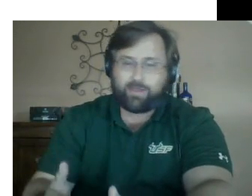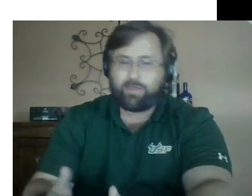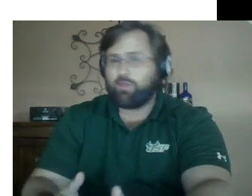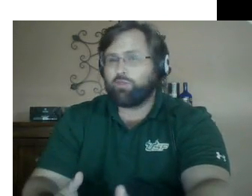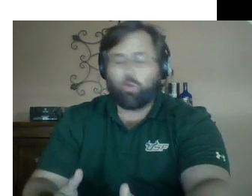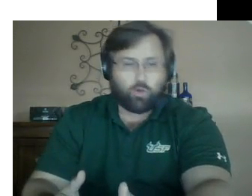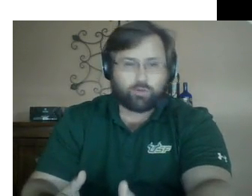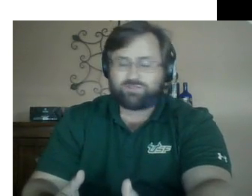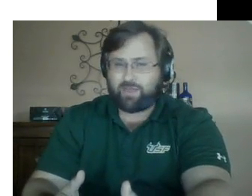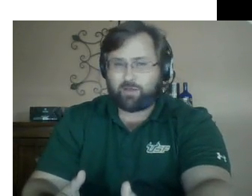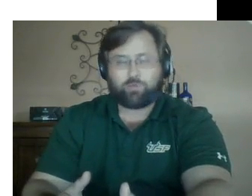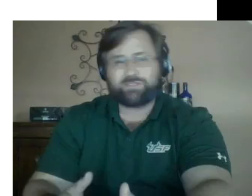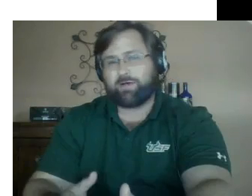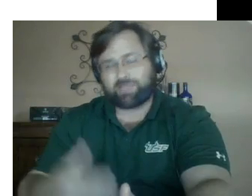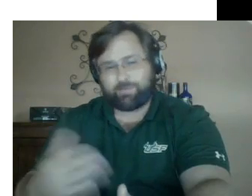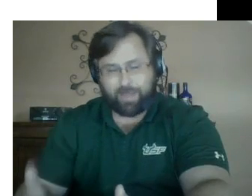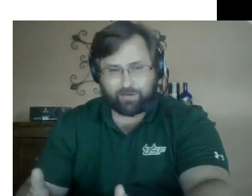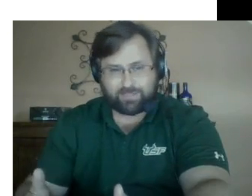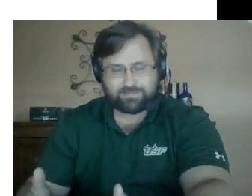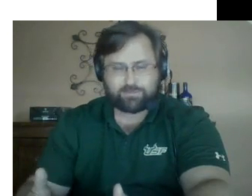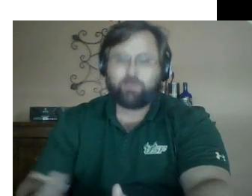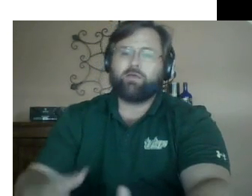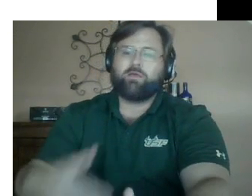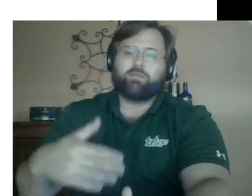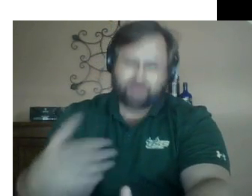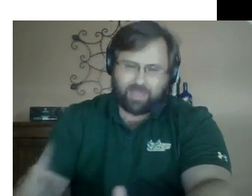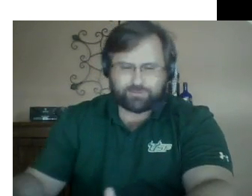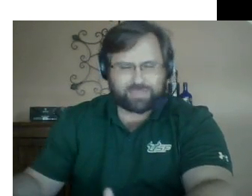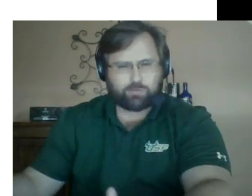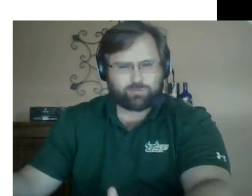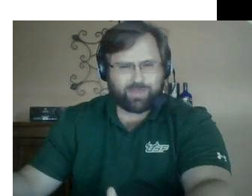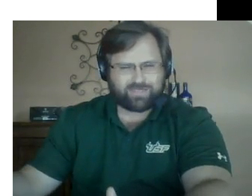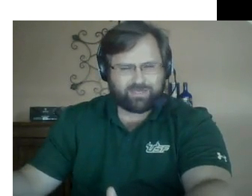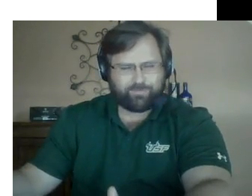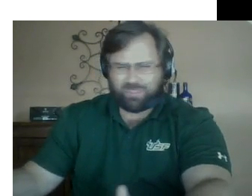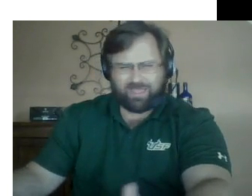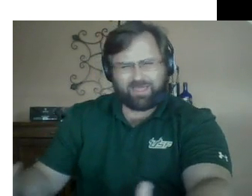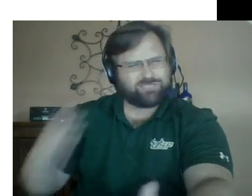the world's fair was held in paris the eiffel tower was erected in English